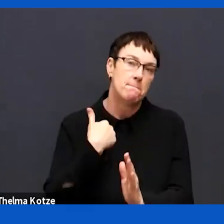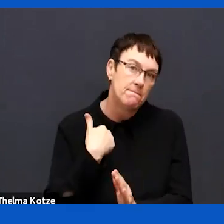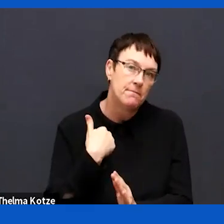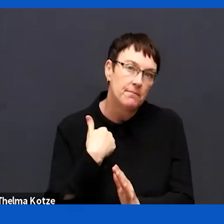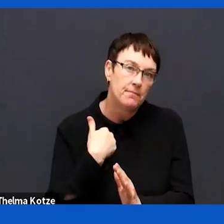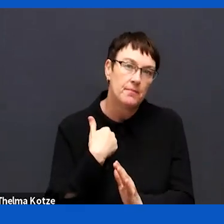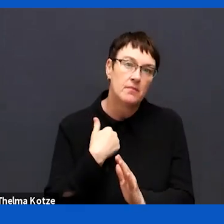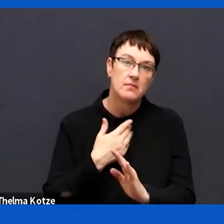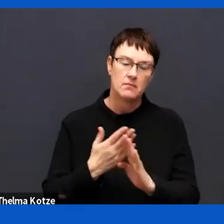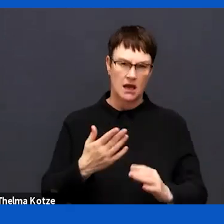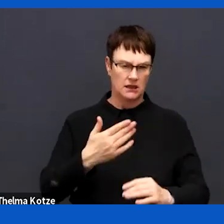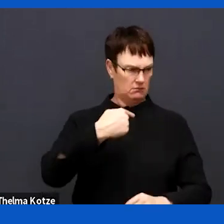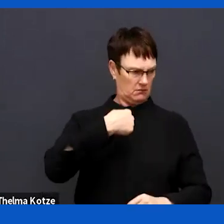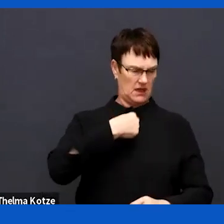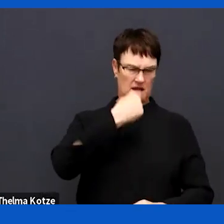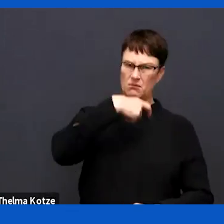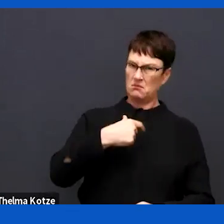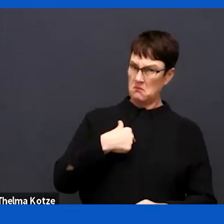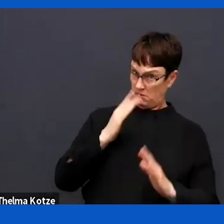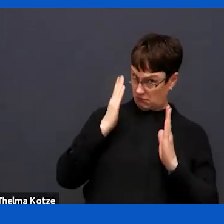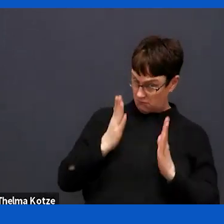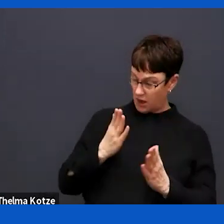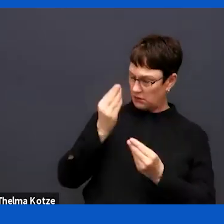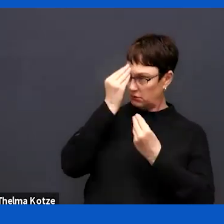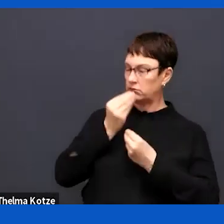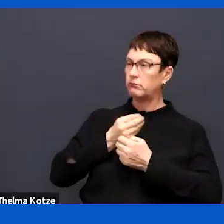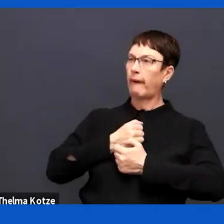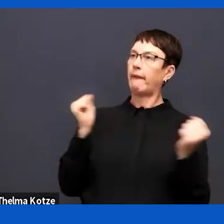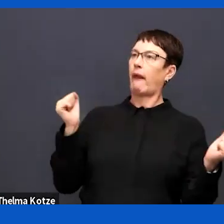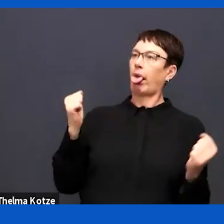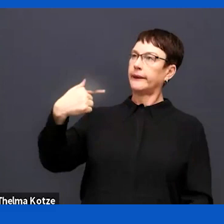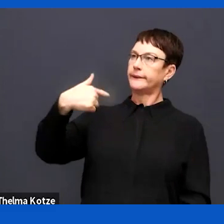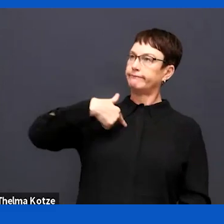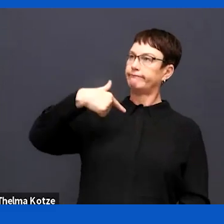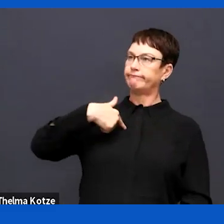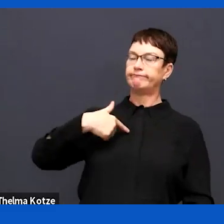why the user should share this information with